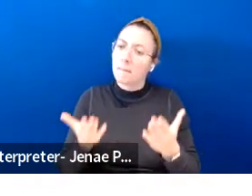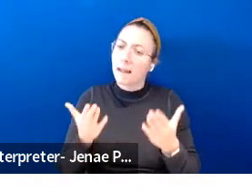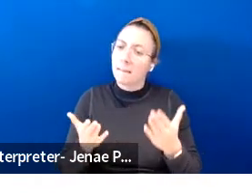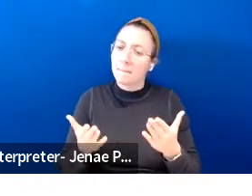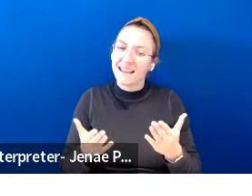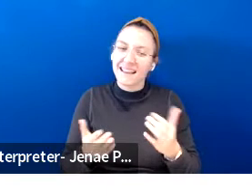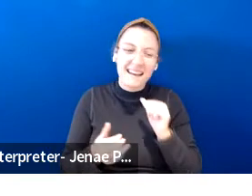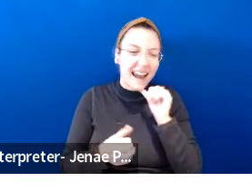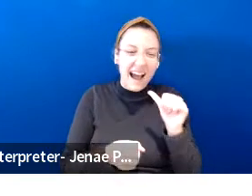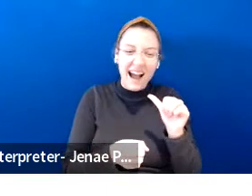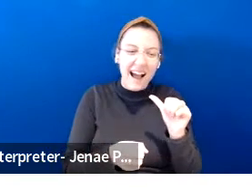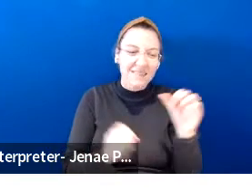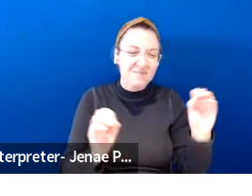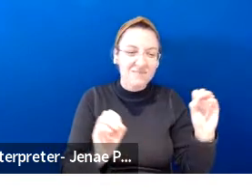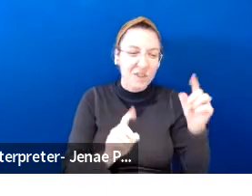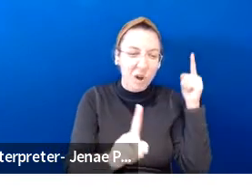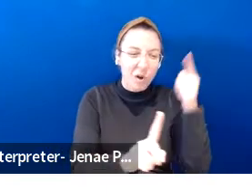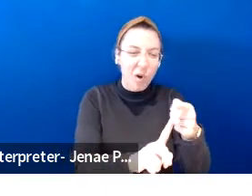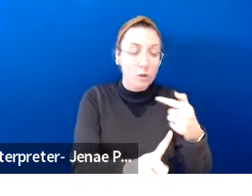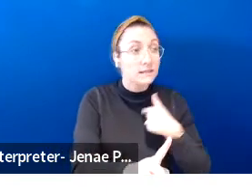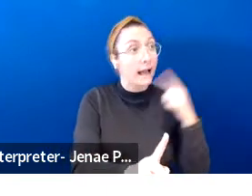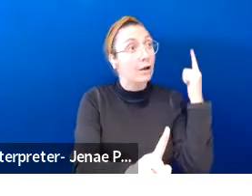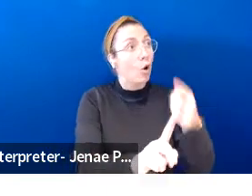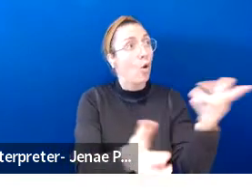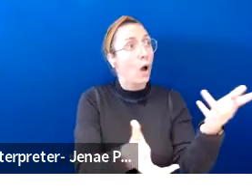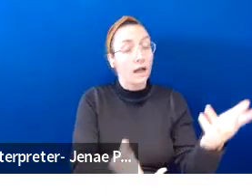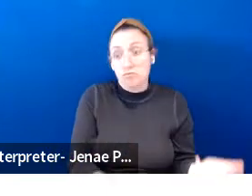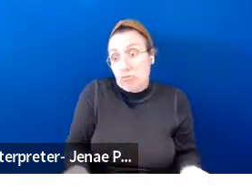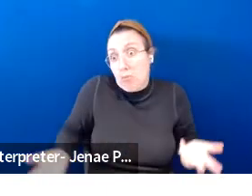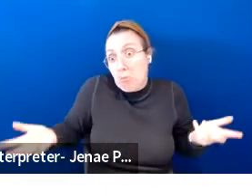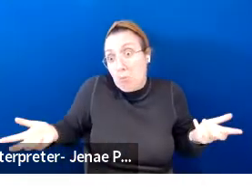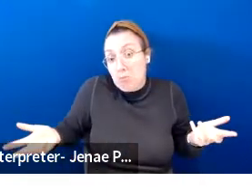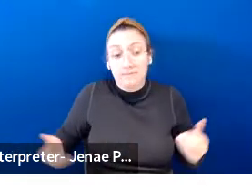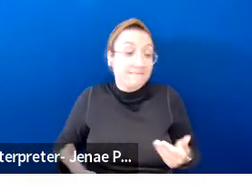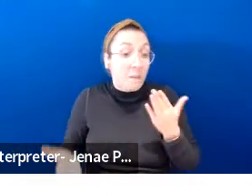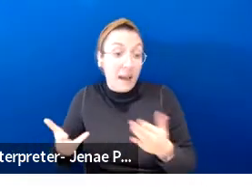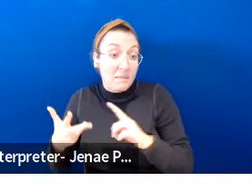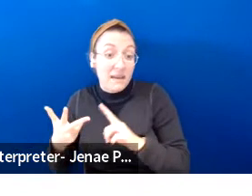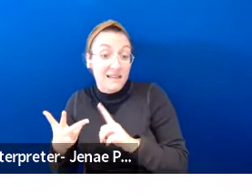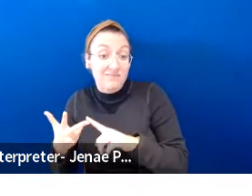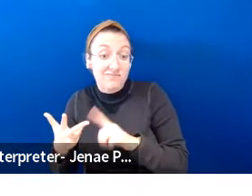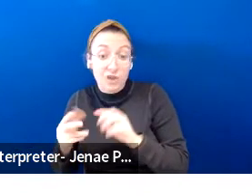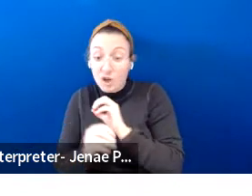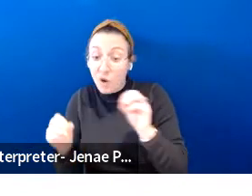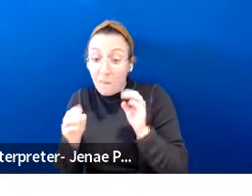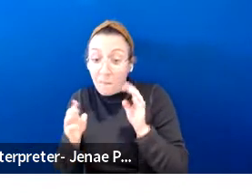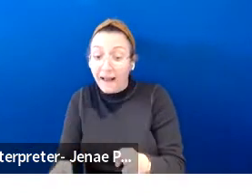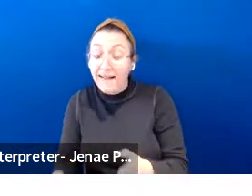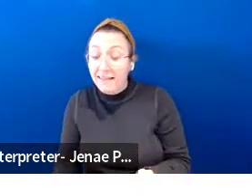They don't know where they're going and they might not, and they might be lacking in weight power. So they might be lower in a way power area.